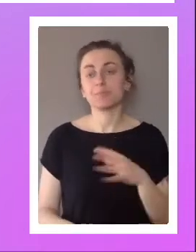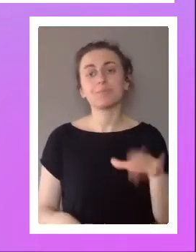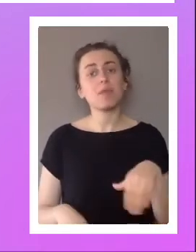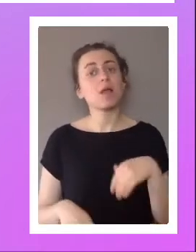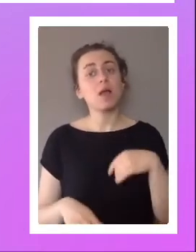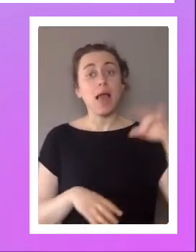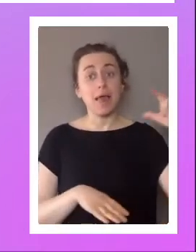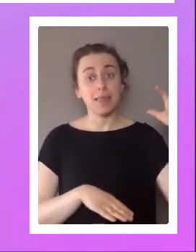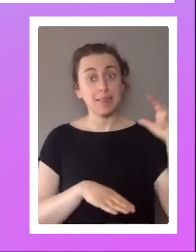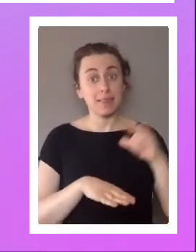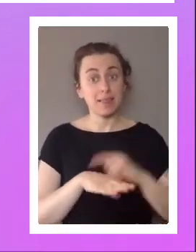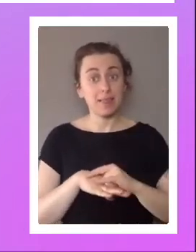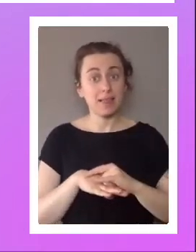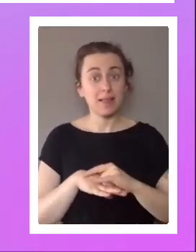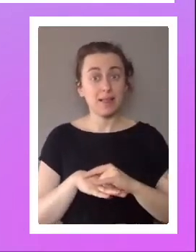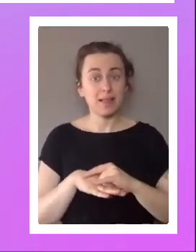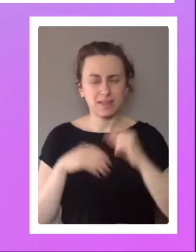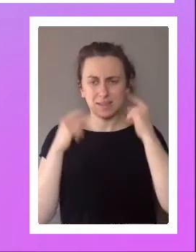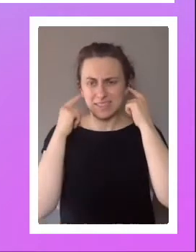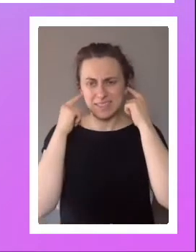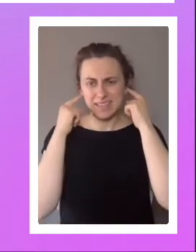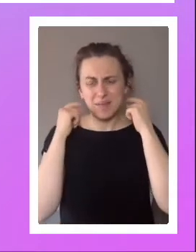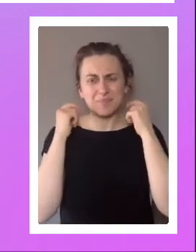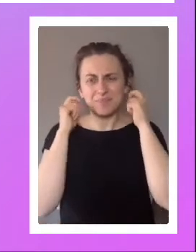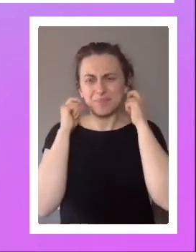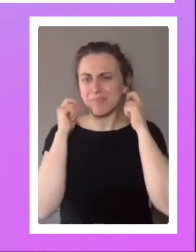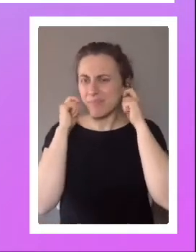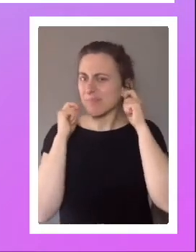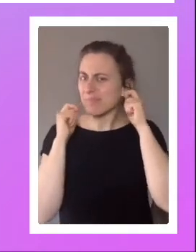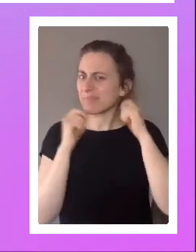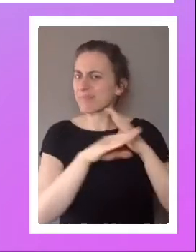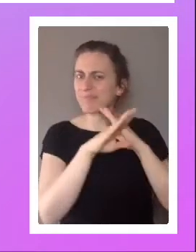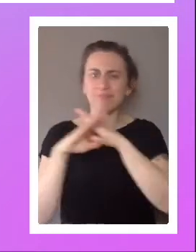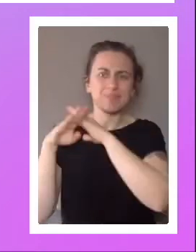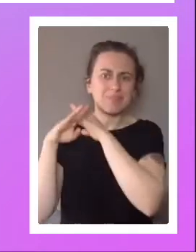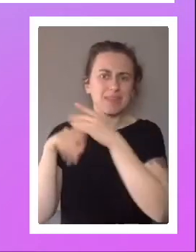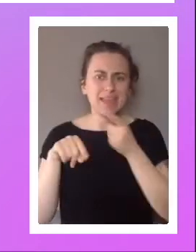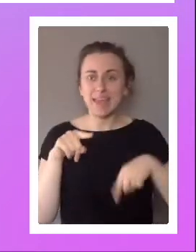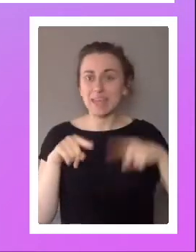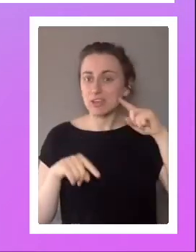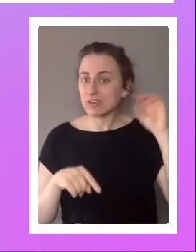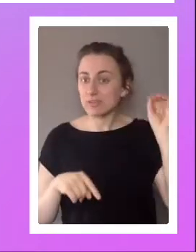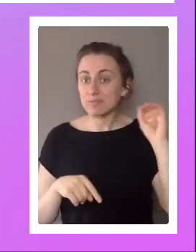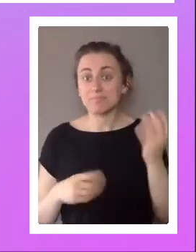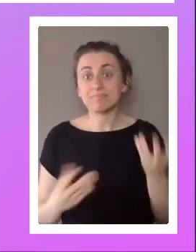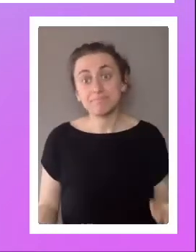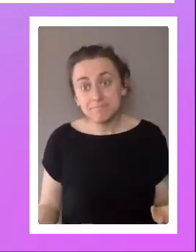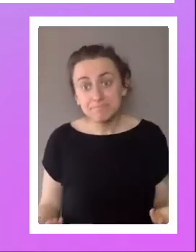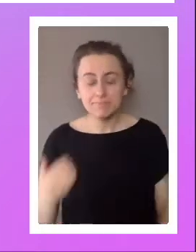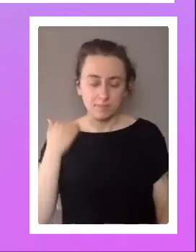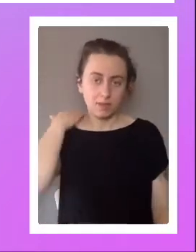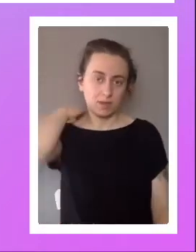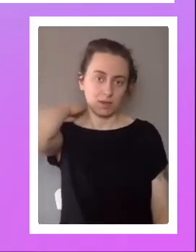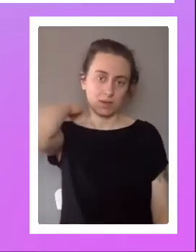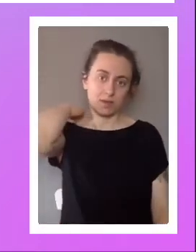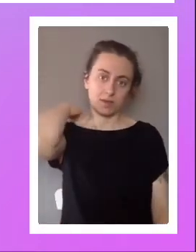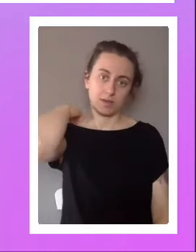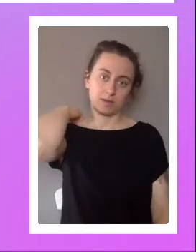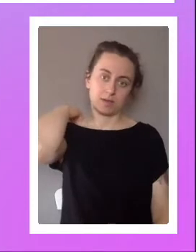and your ears are all plugged up and you can't hear the thing. I remember one general that I was meeting with